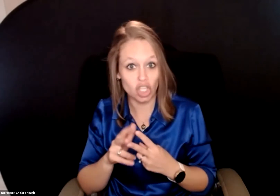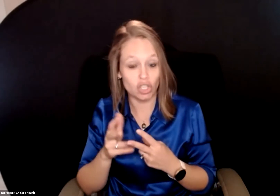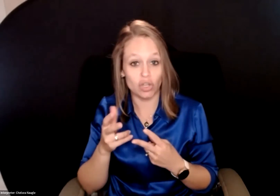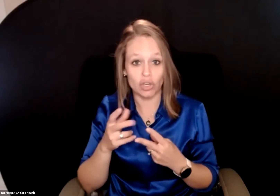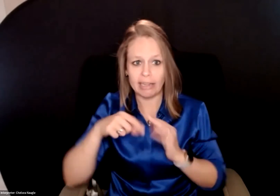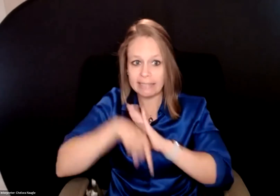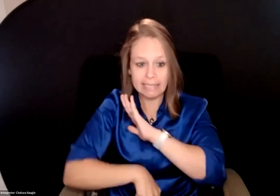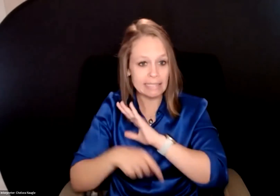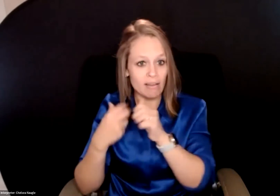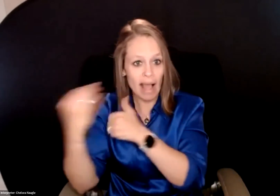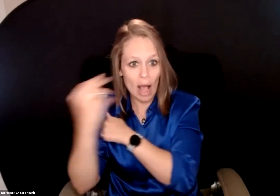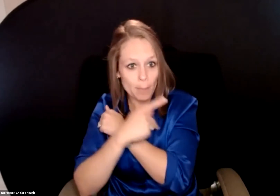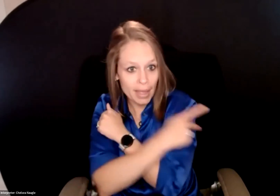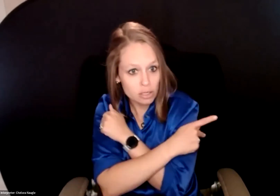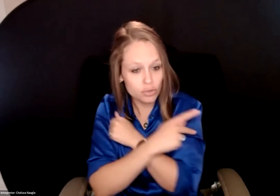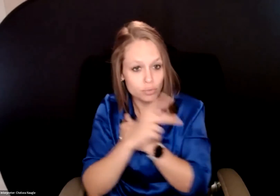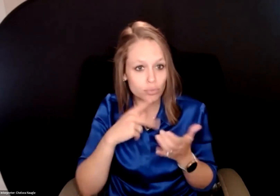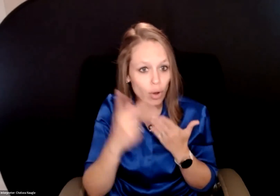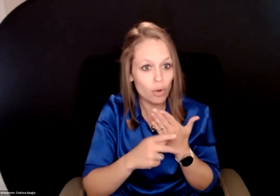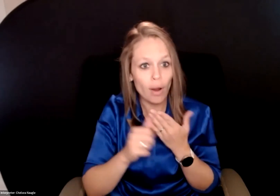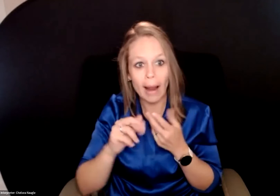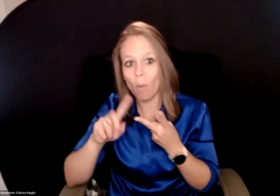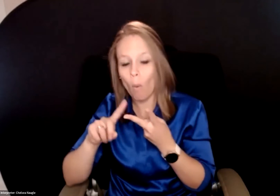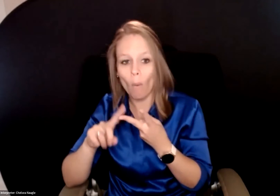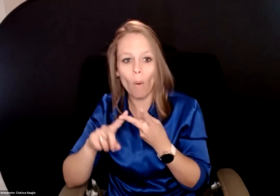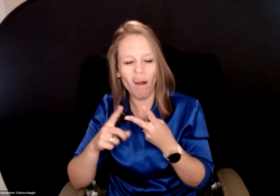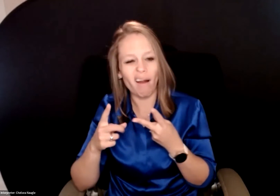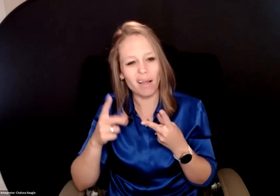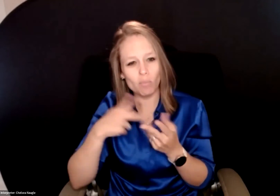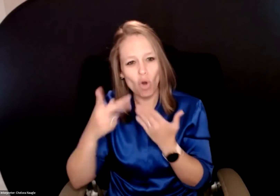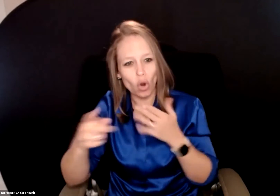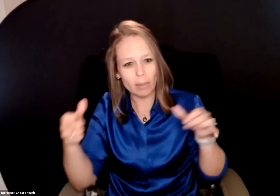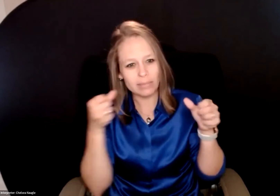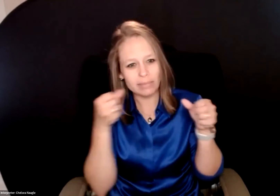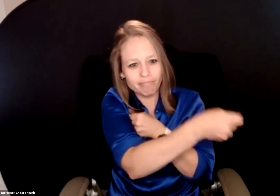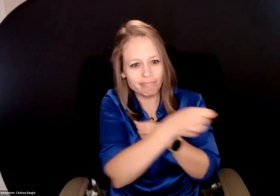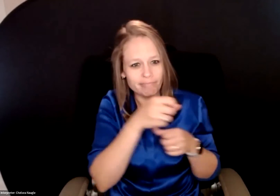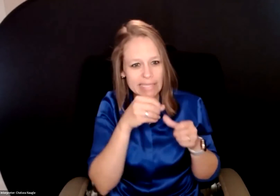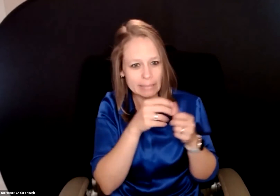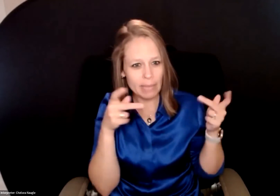Recently I had a patient who wanted to go to residential treatment and